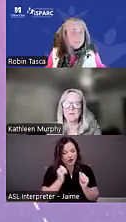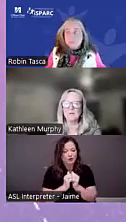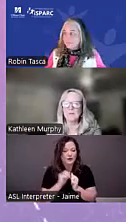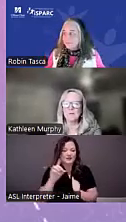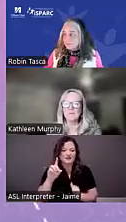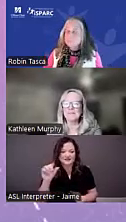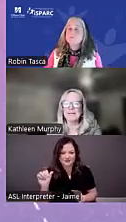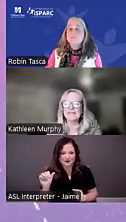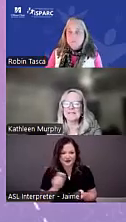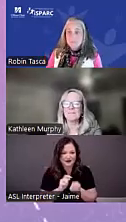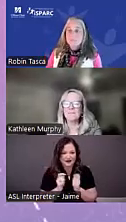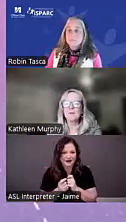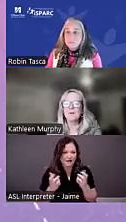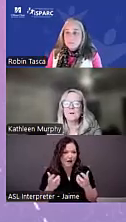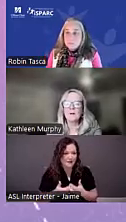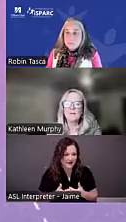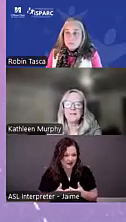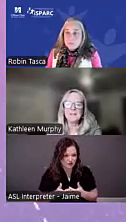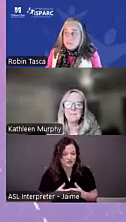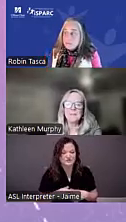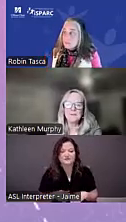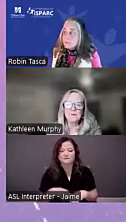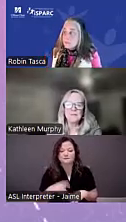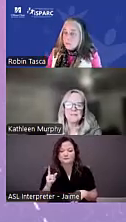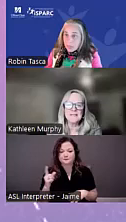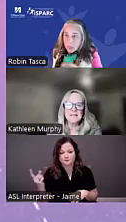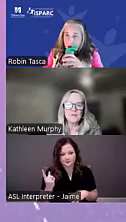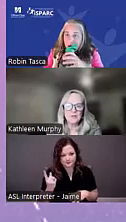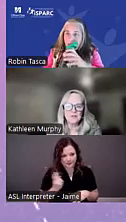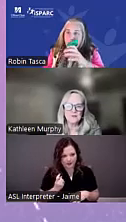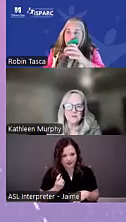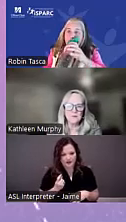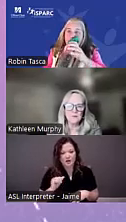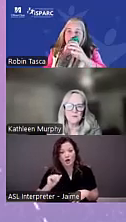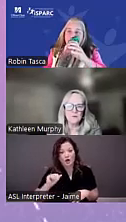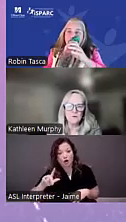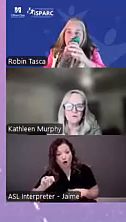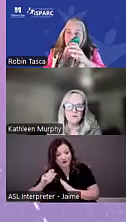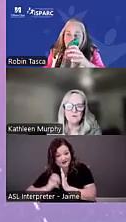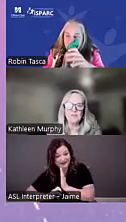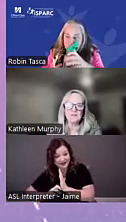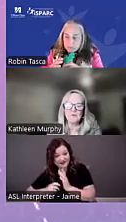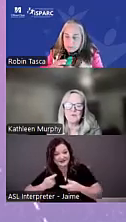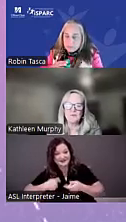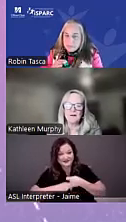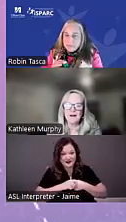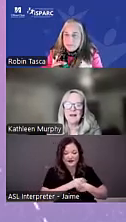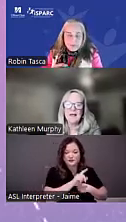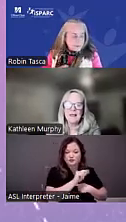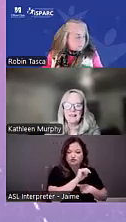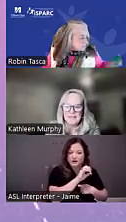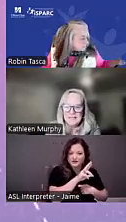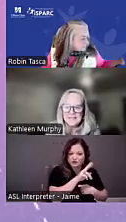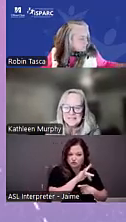So someone was asking, could alt text be used instead of a transcript, or do those achieve two different things?